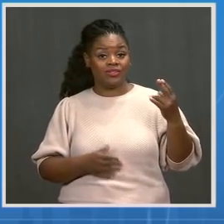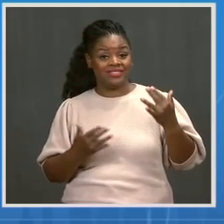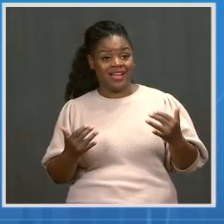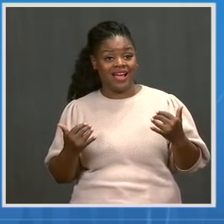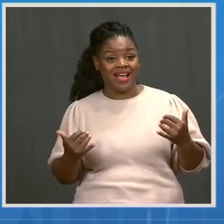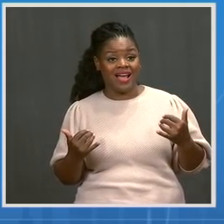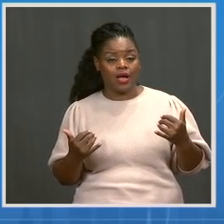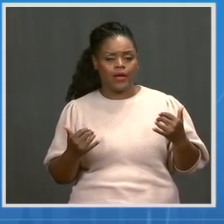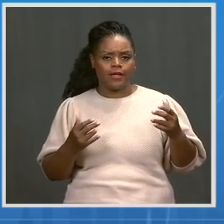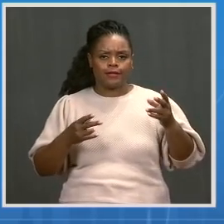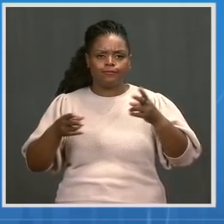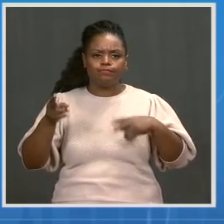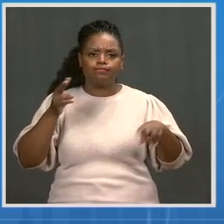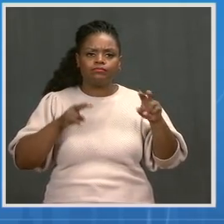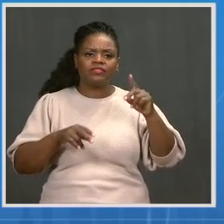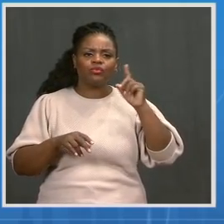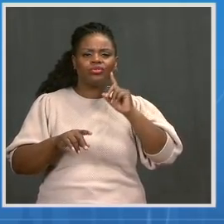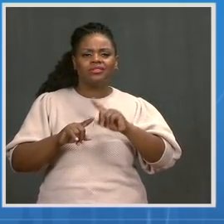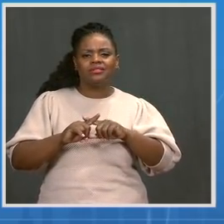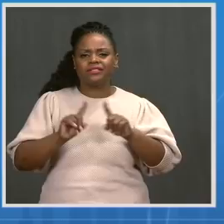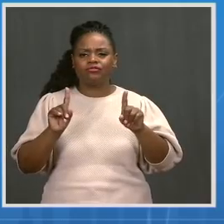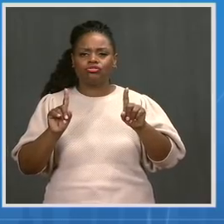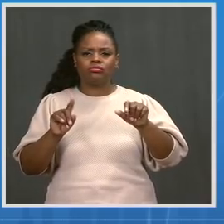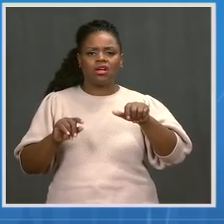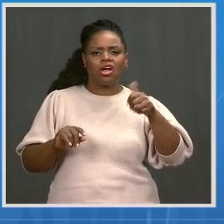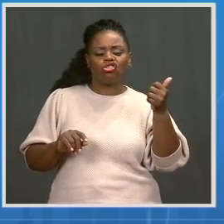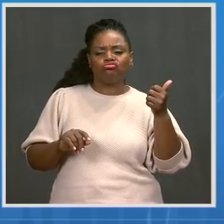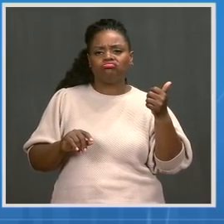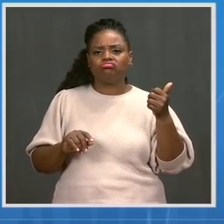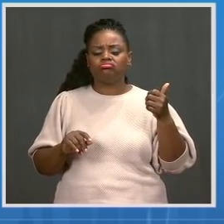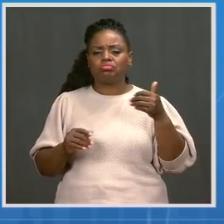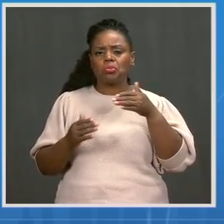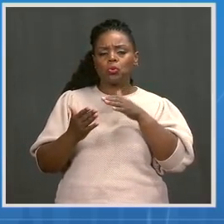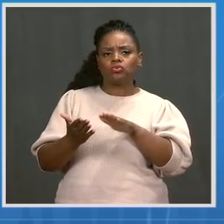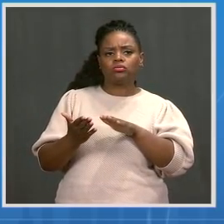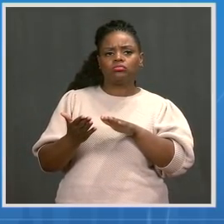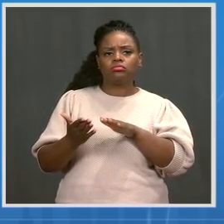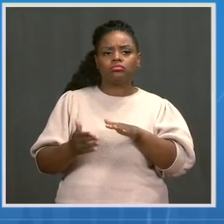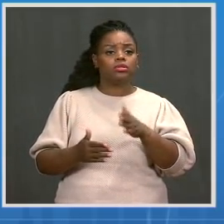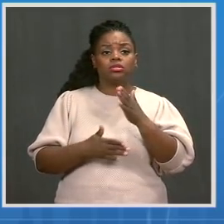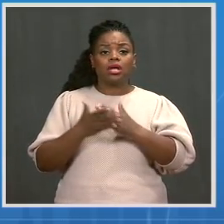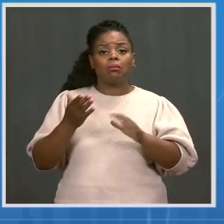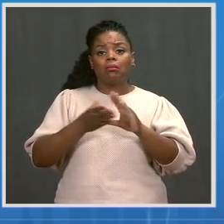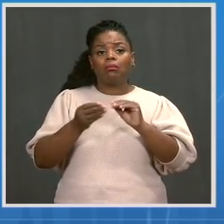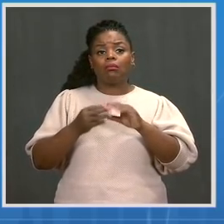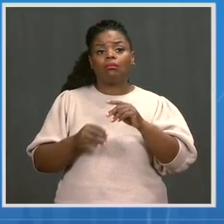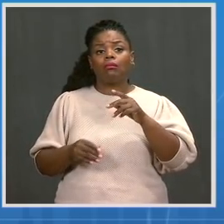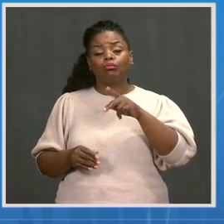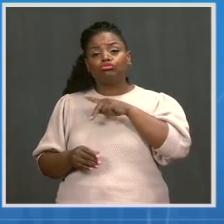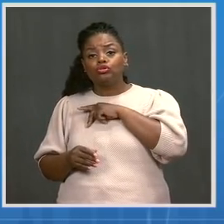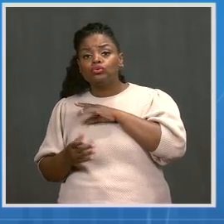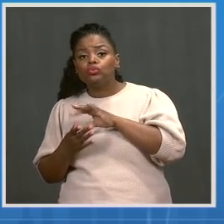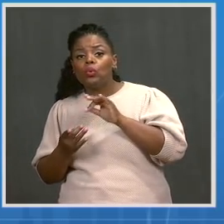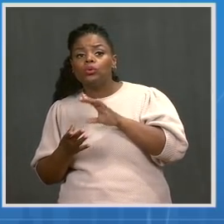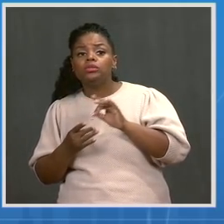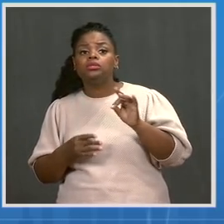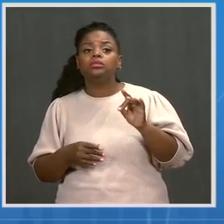you know, we've heard those governors, saying they're not -- you know, it's a personal choice for folks who are not quite -- you know, is there a --